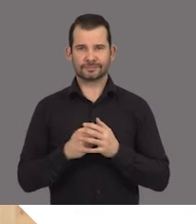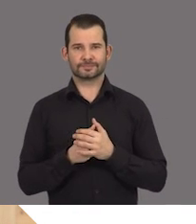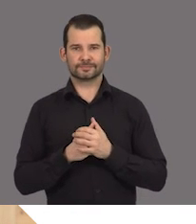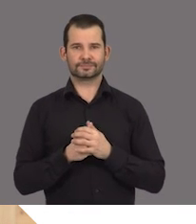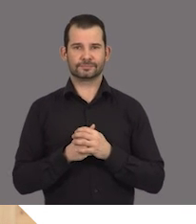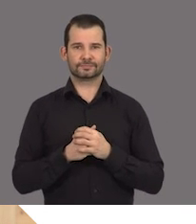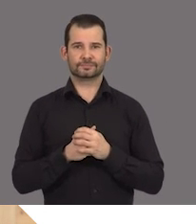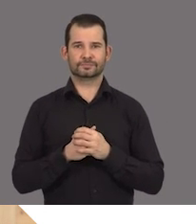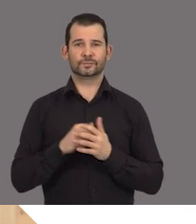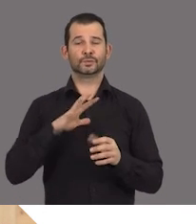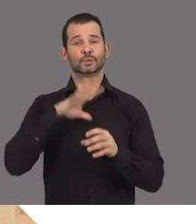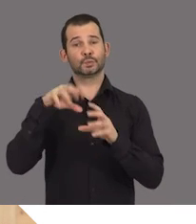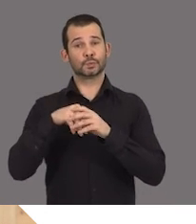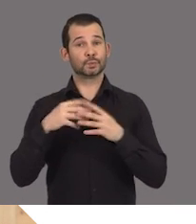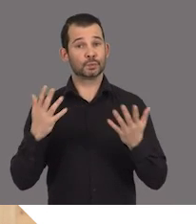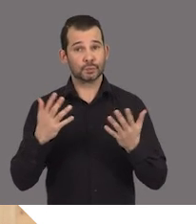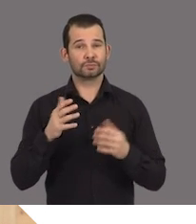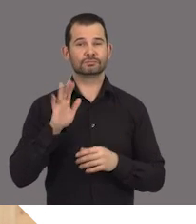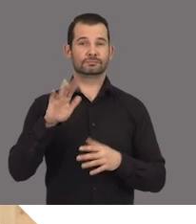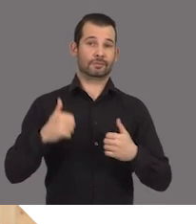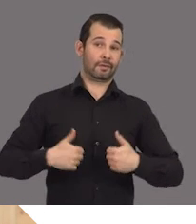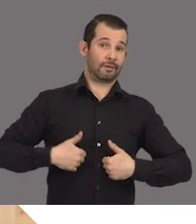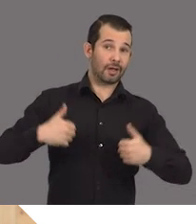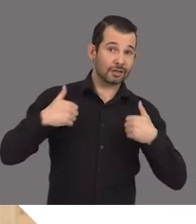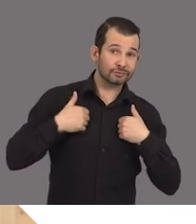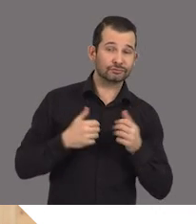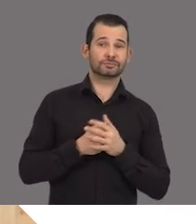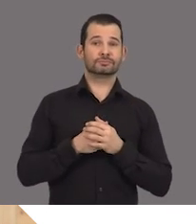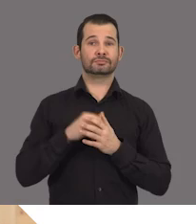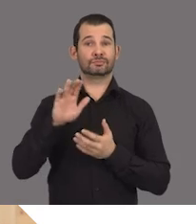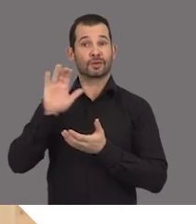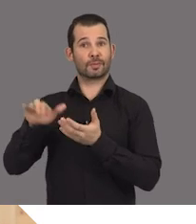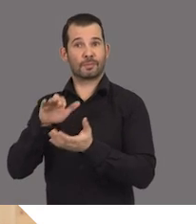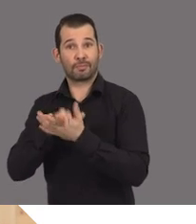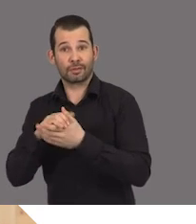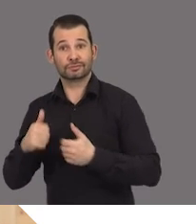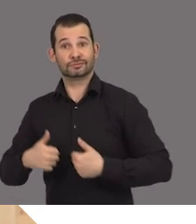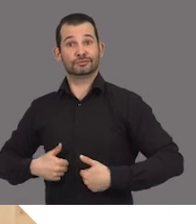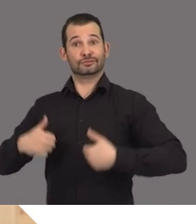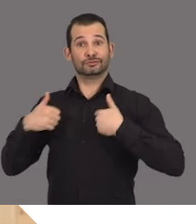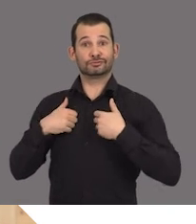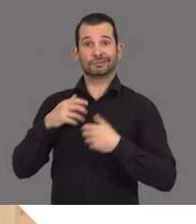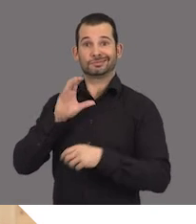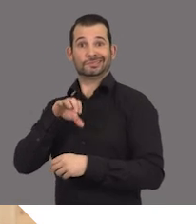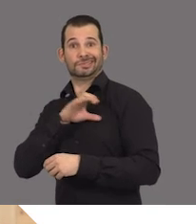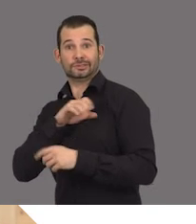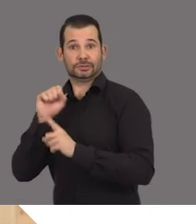your address; your marital, residency and citizenship status;